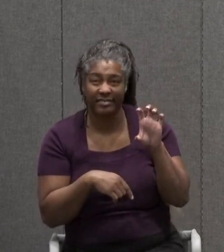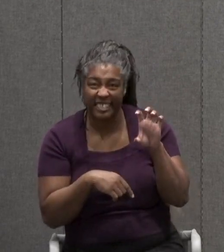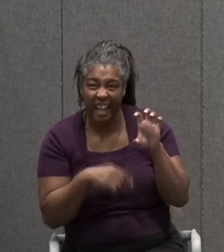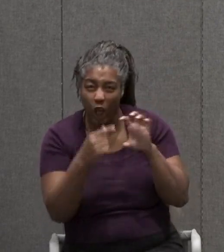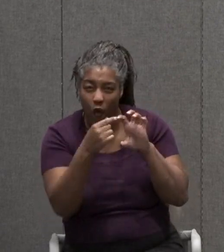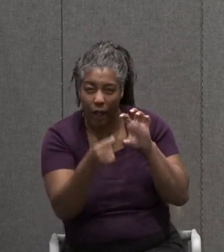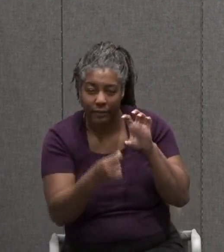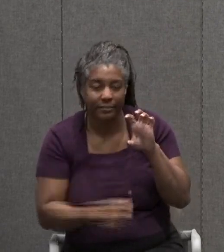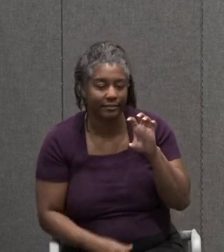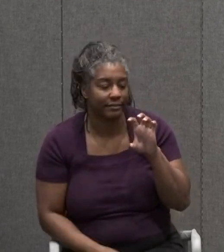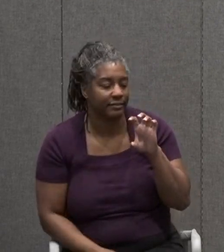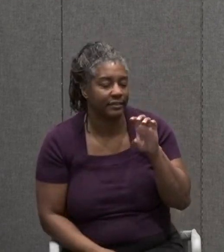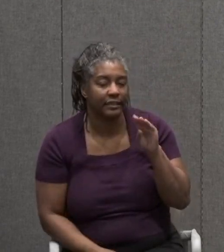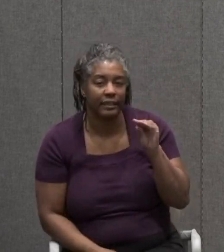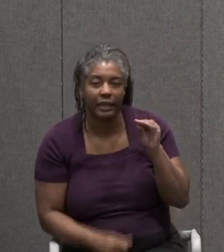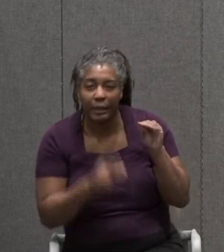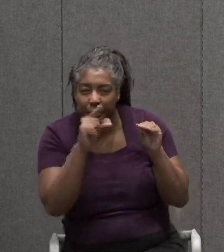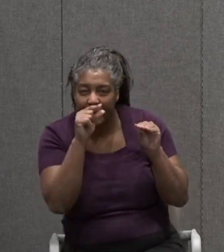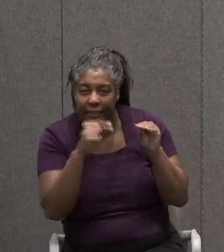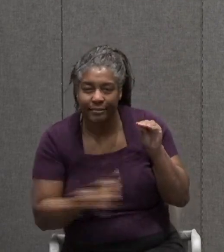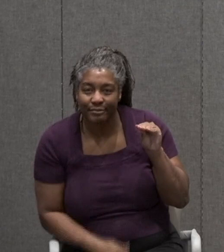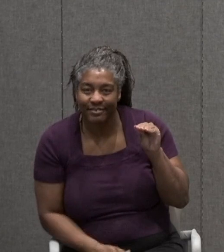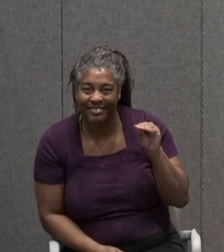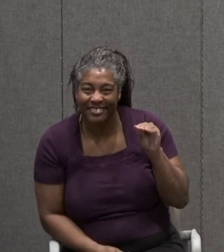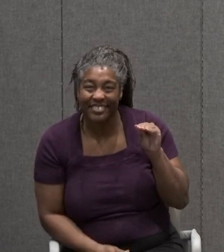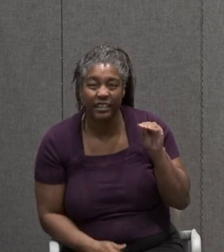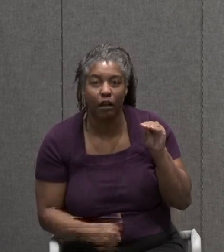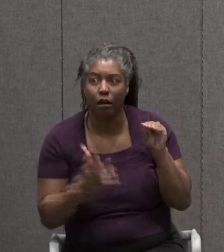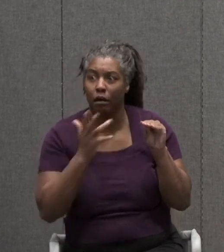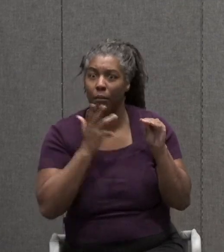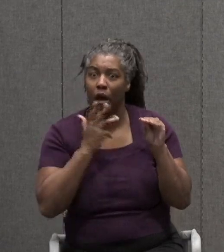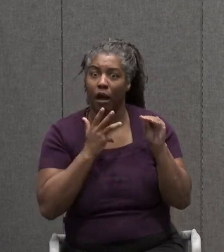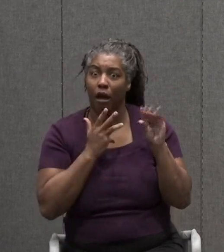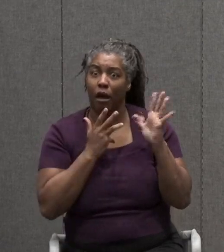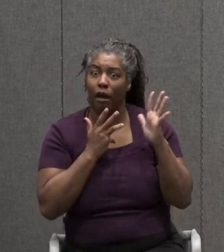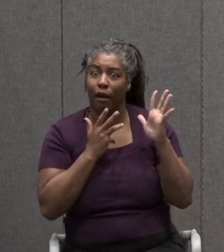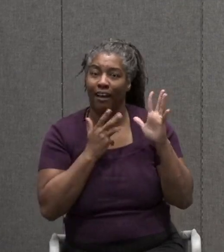beak like a bird's beak and then oh my, crispy shaky fingers here we go.